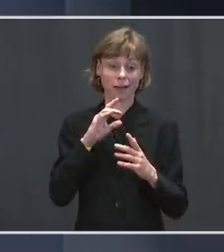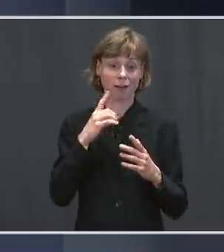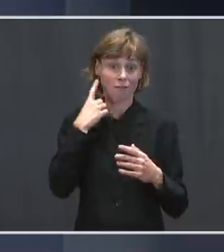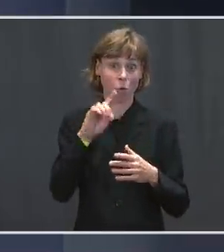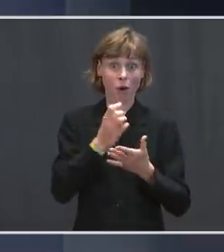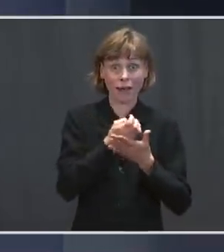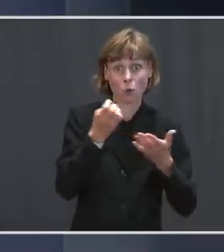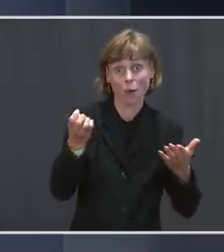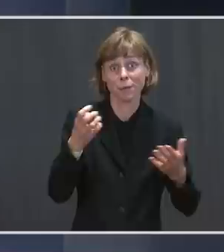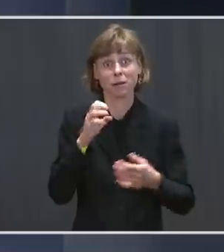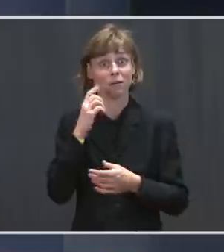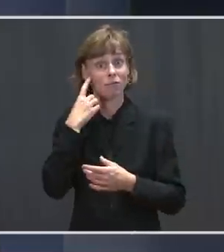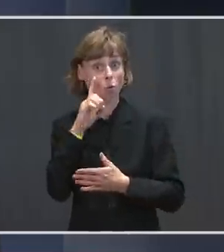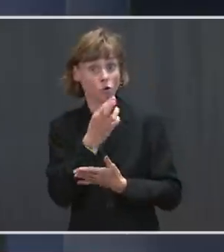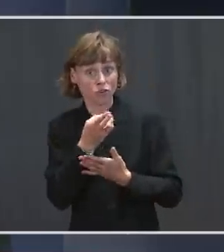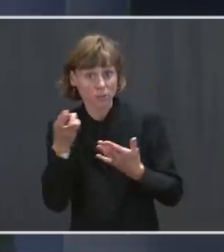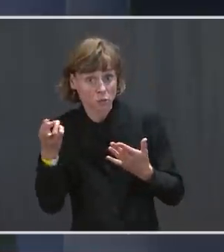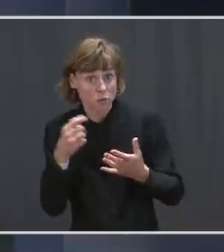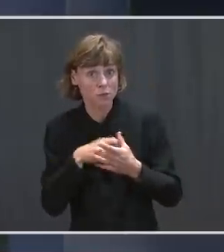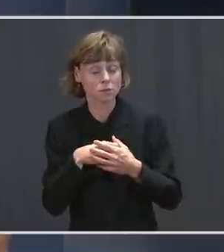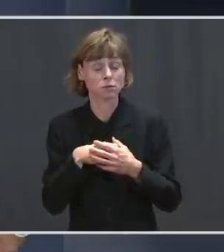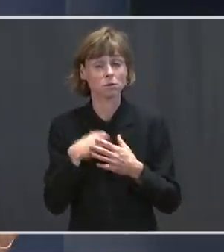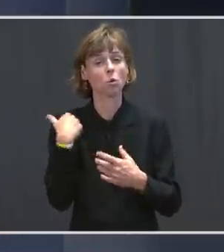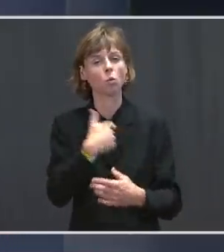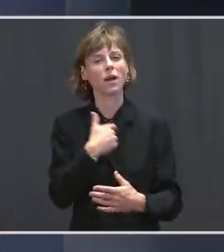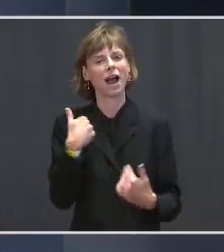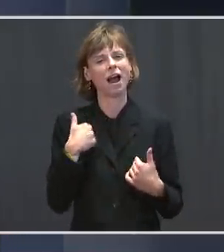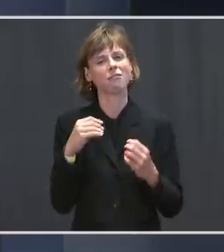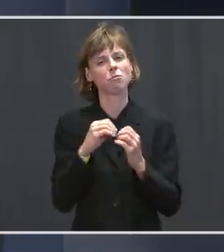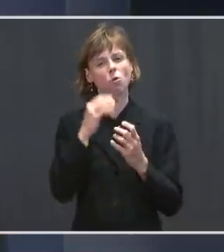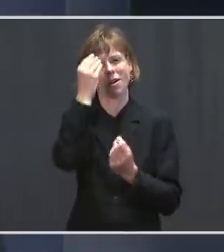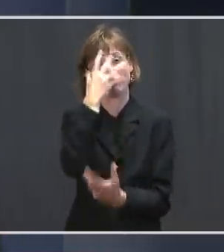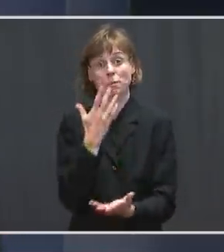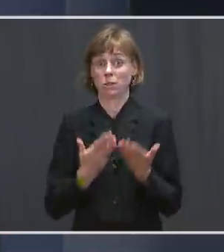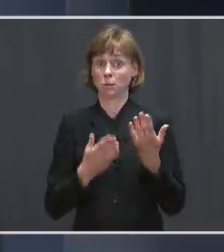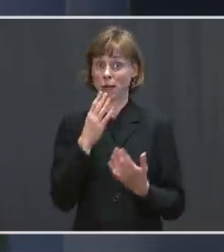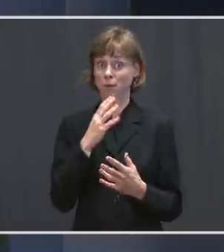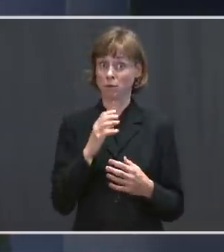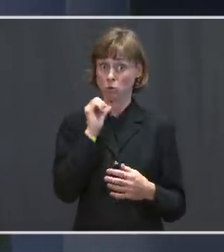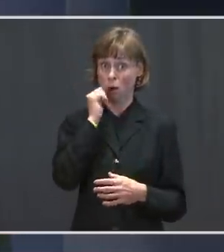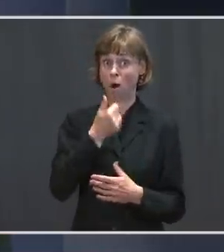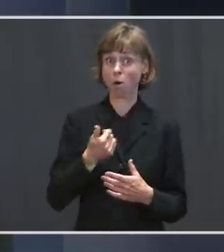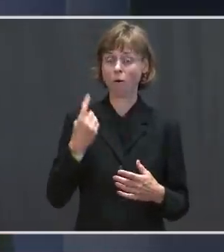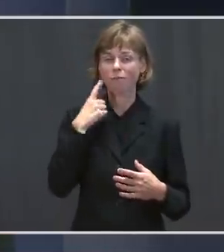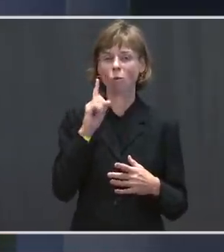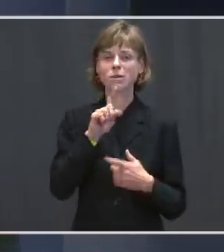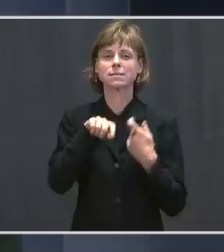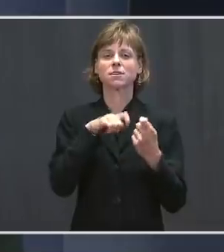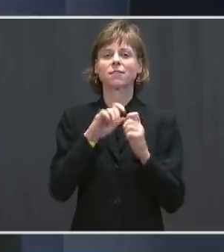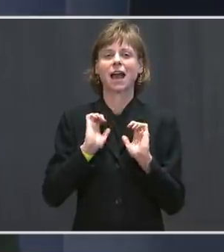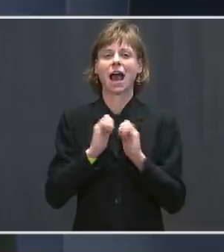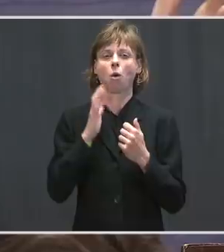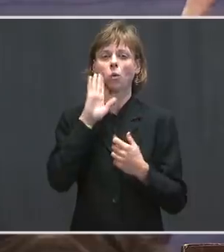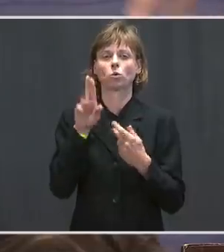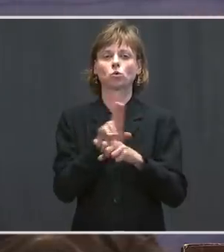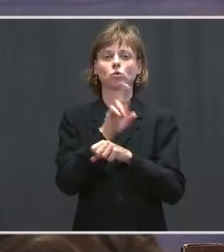I expect we'll have more of an update, maybe even as soon as tomorrow, on how specifically we're planning to use it. The Press: So I mean, obviously you're tracking